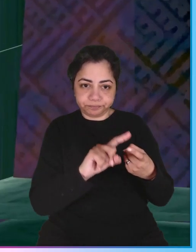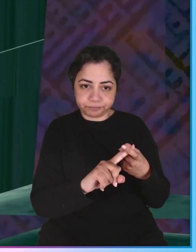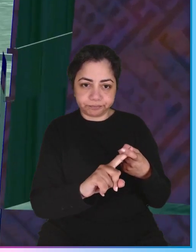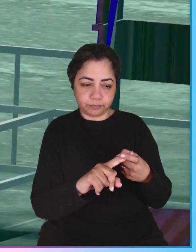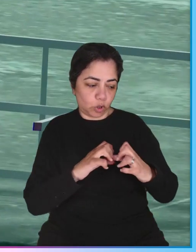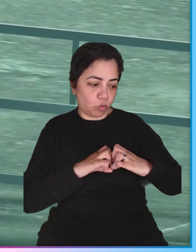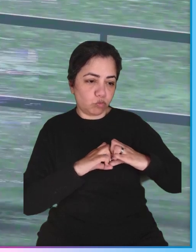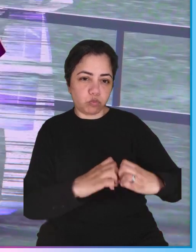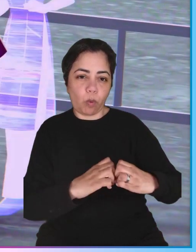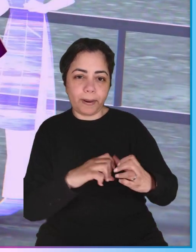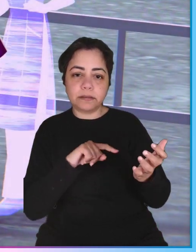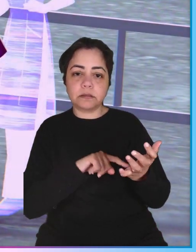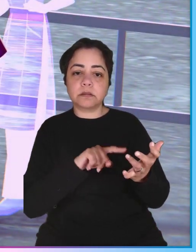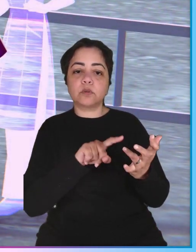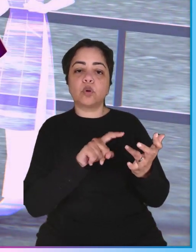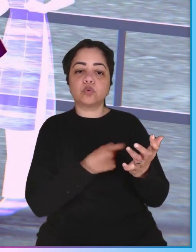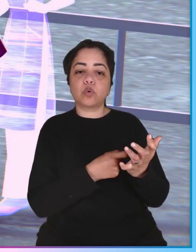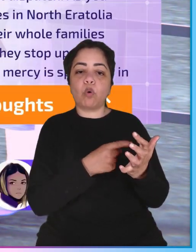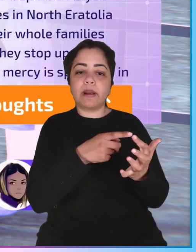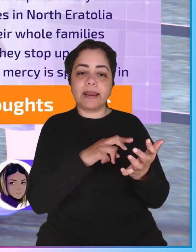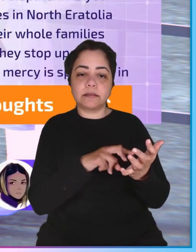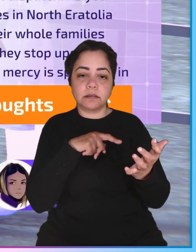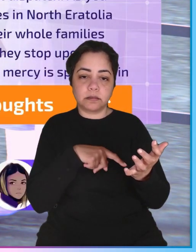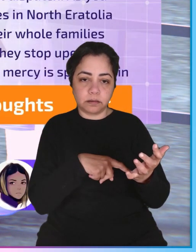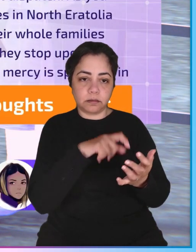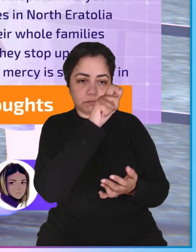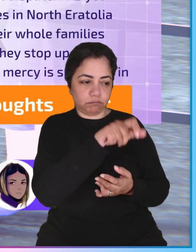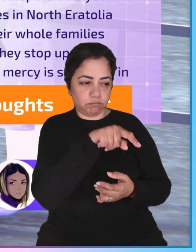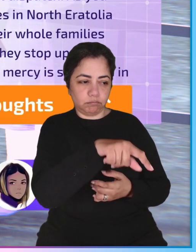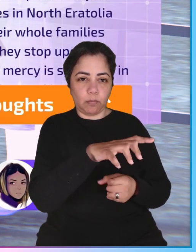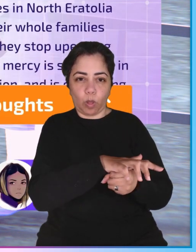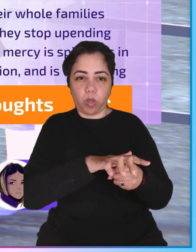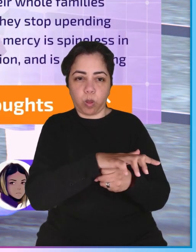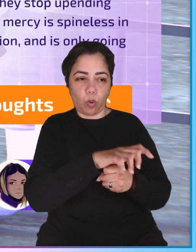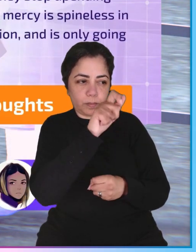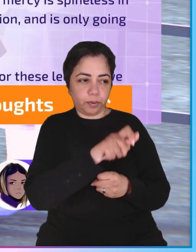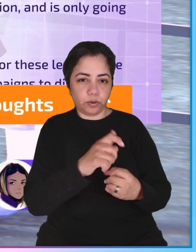Chloe’s hacking allows her to take on another person’s identity and read their encrypted data.